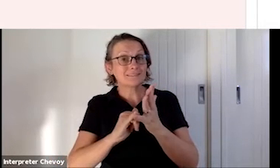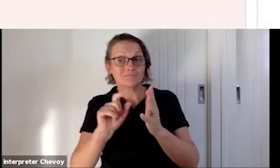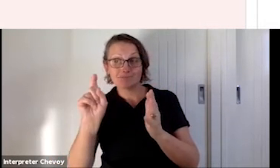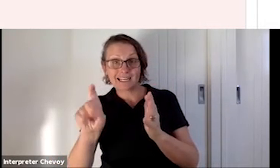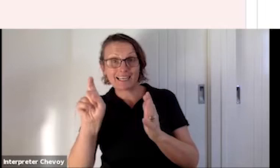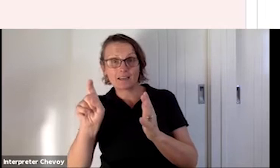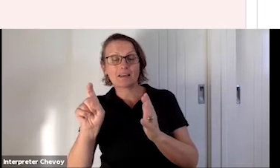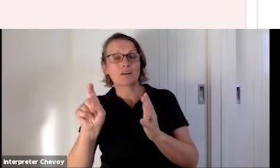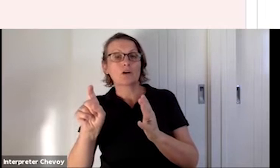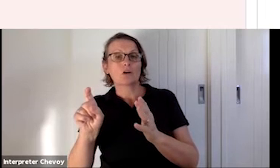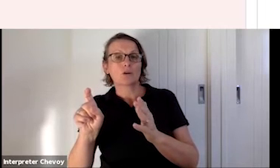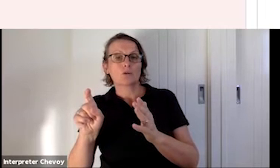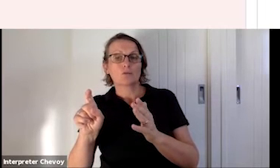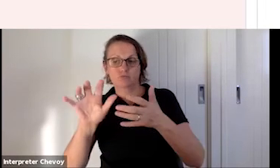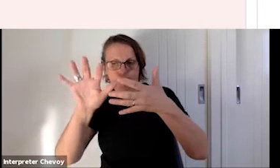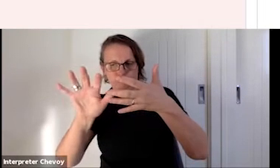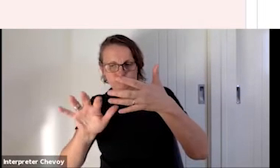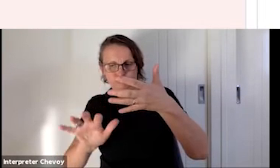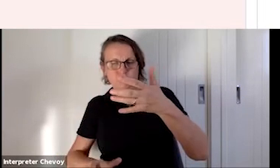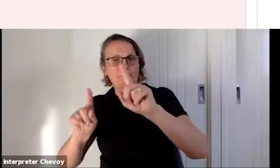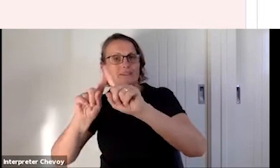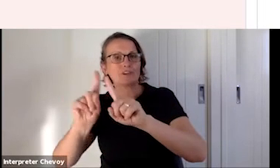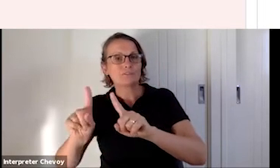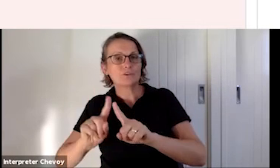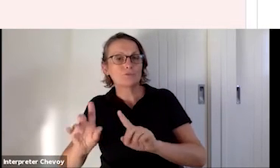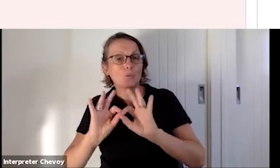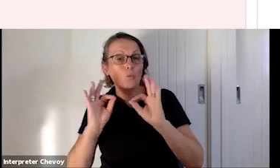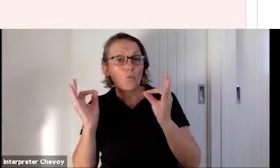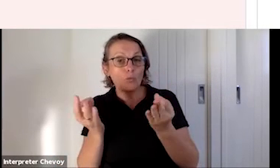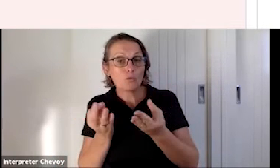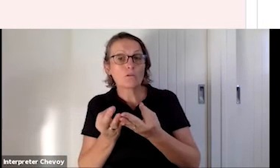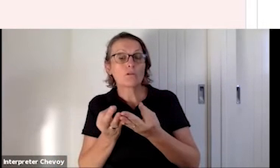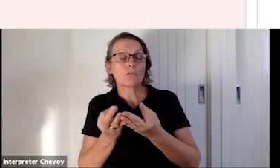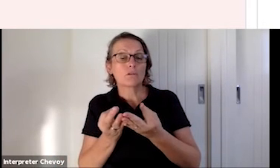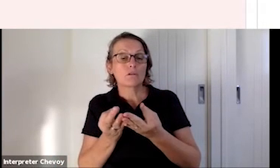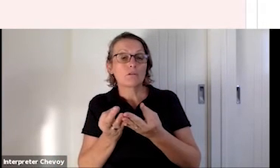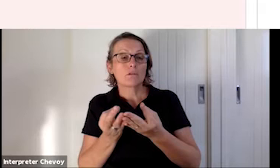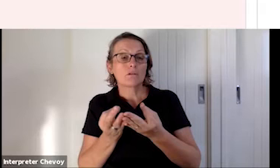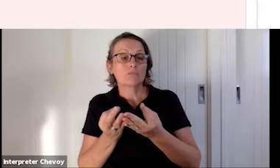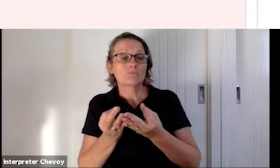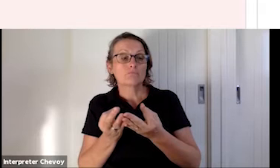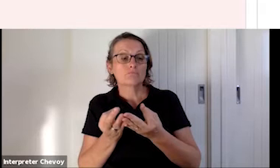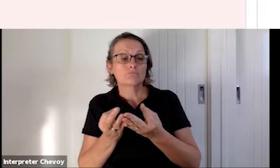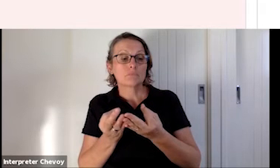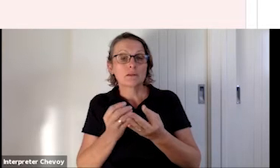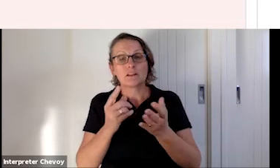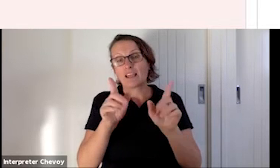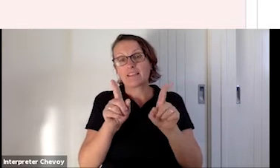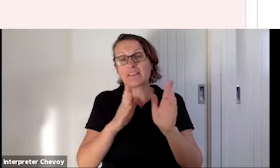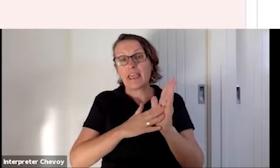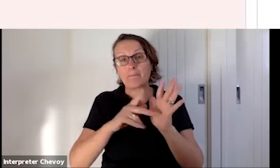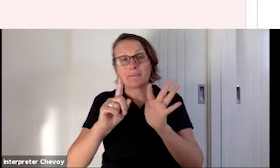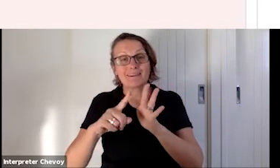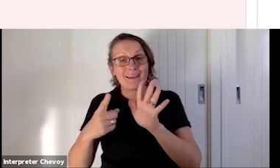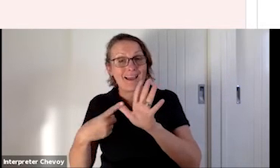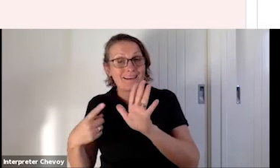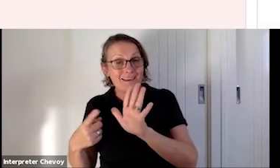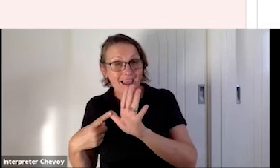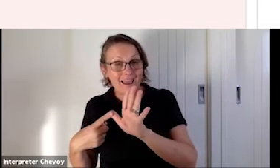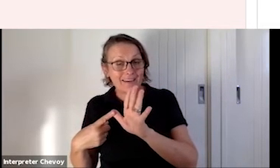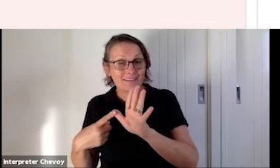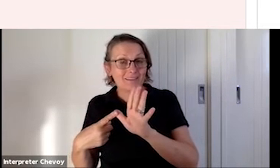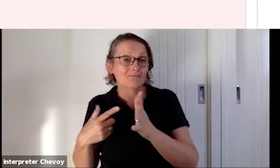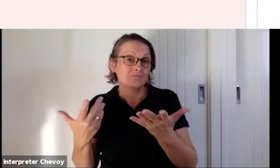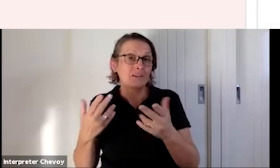organisations that represent, like the MEAA, which is for, you know, the performing arts,